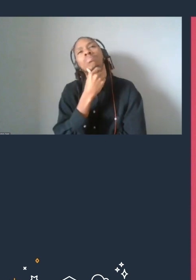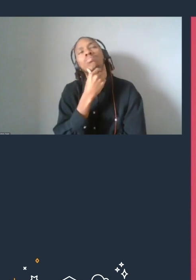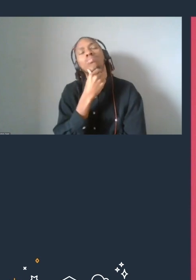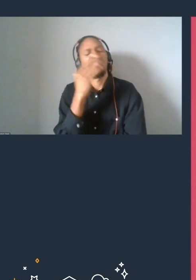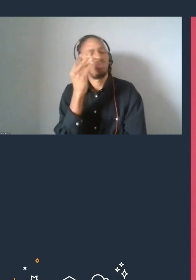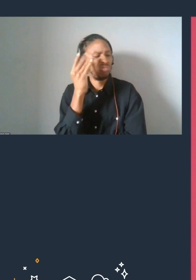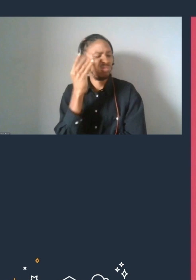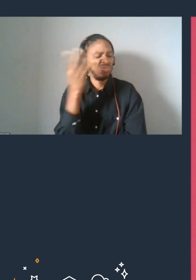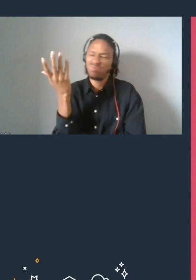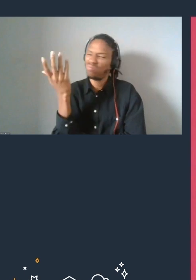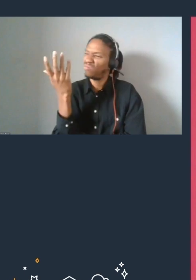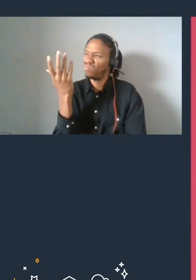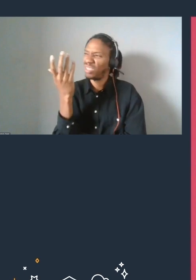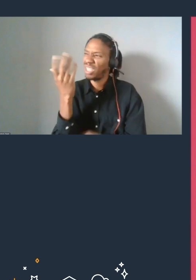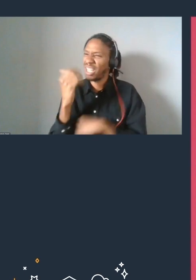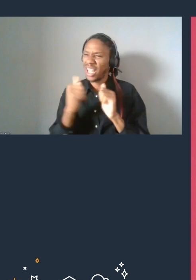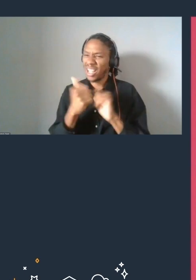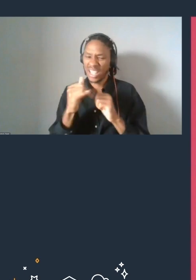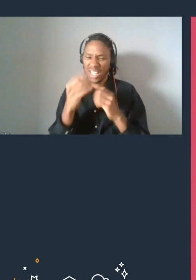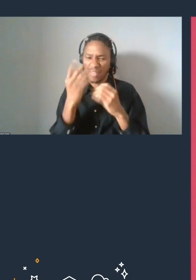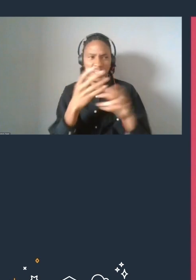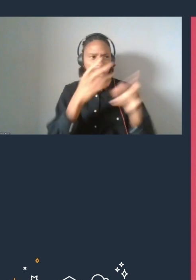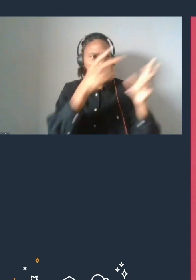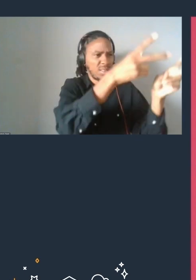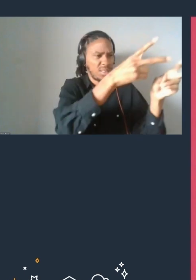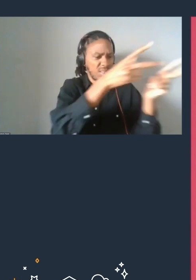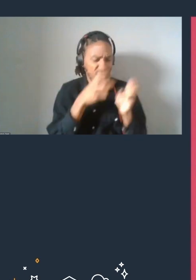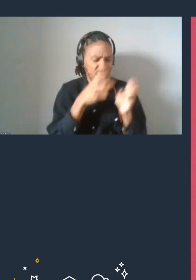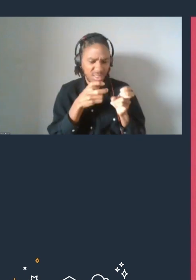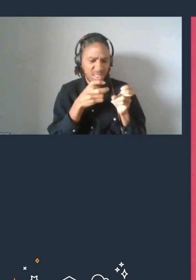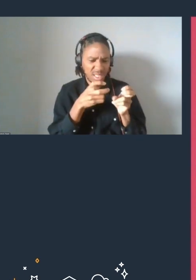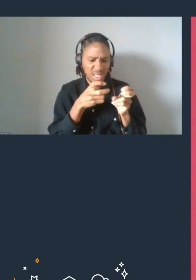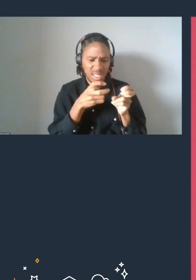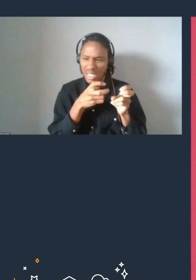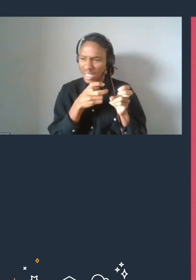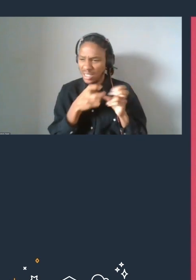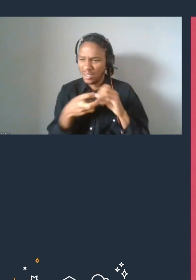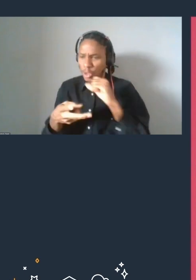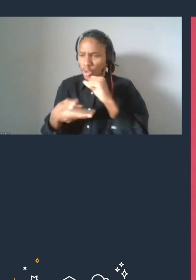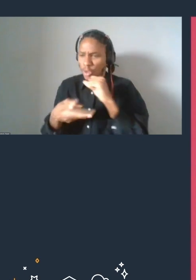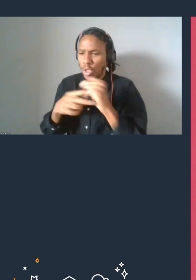"How do I take that data and secure it correctly?" So if you had to bring, you know,